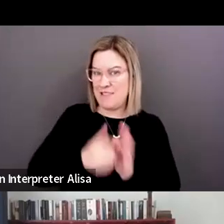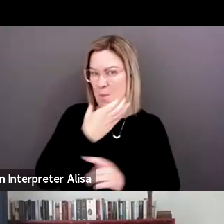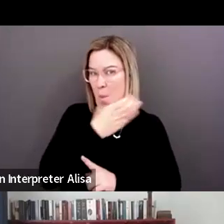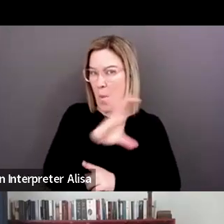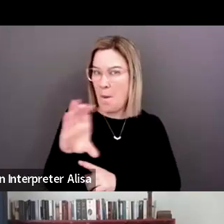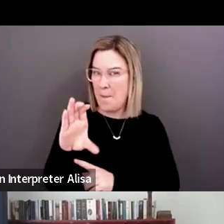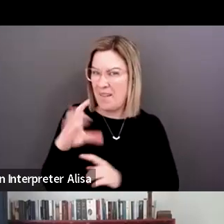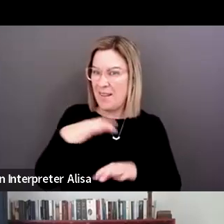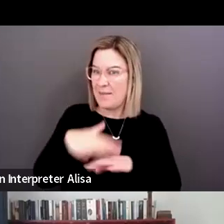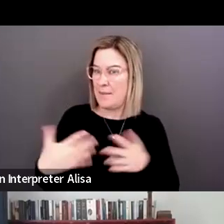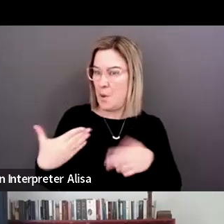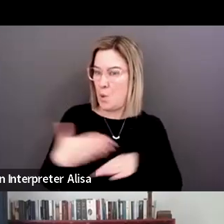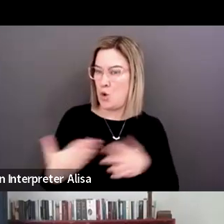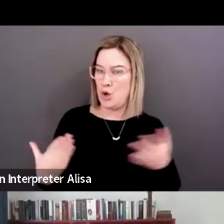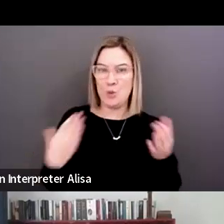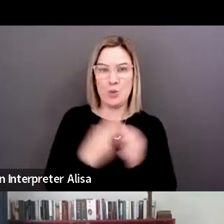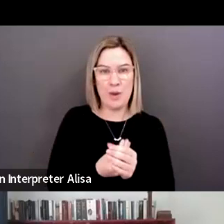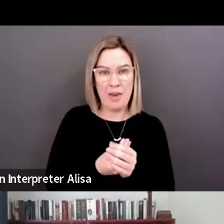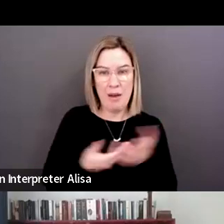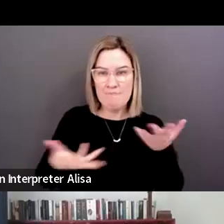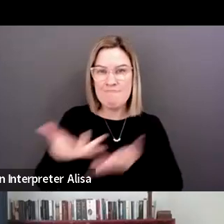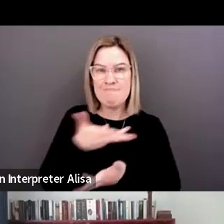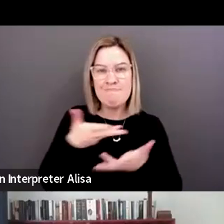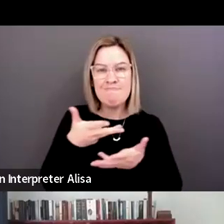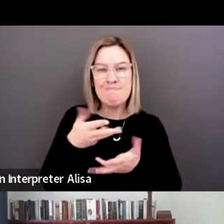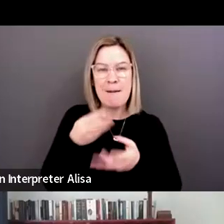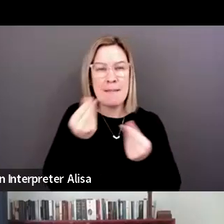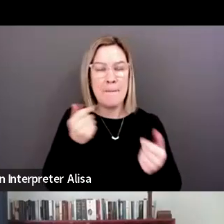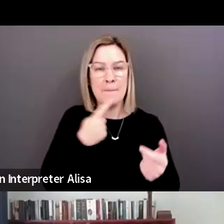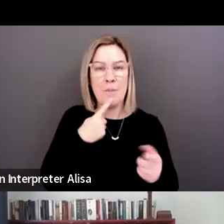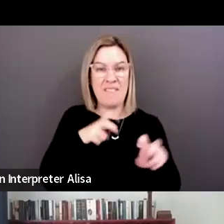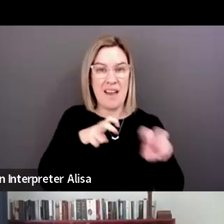summary on action piece we can all take. It's been a theme across this